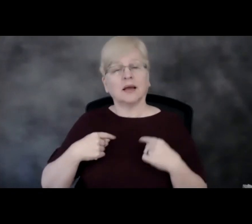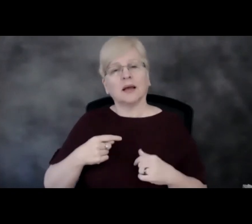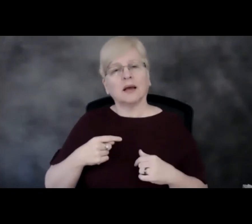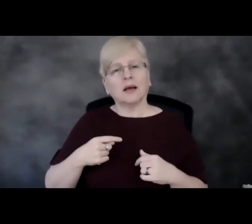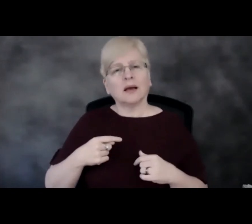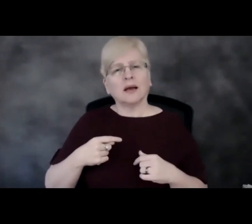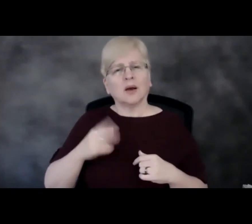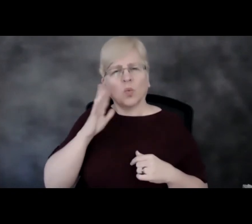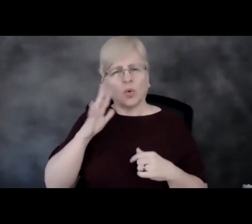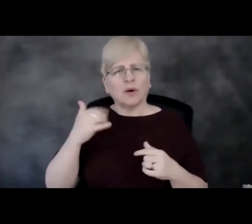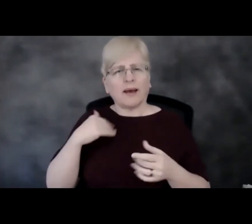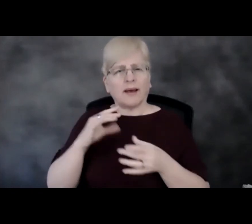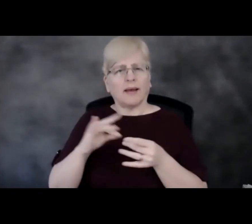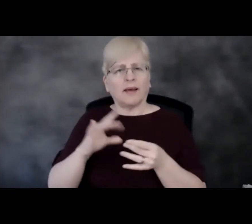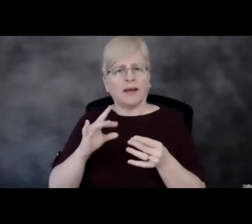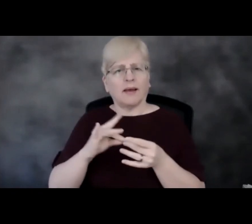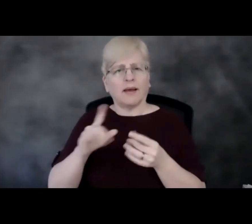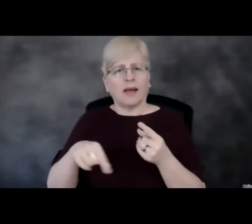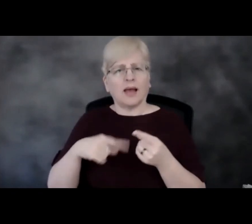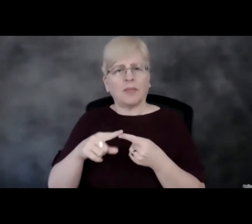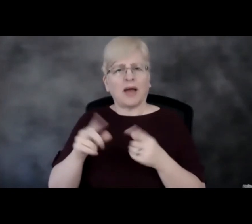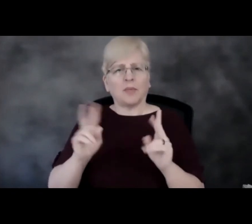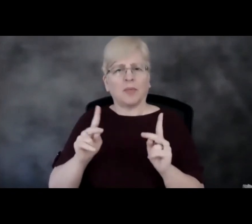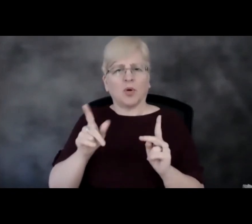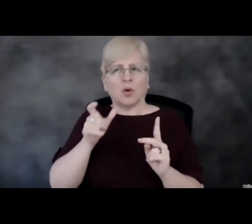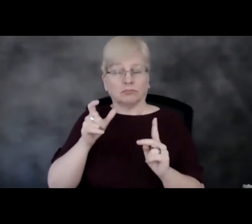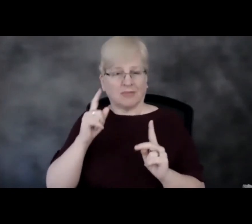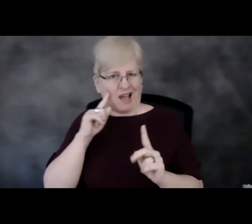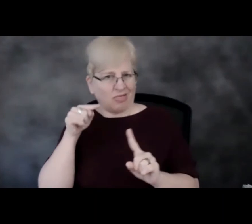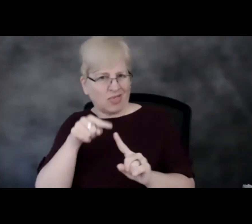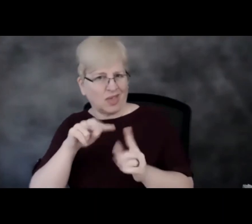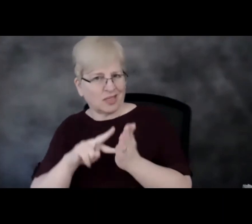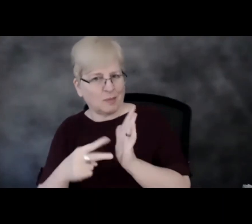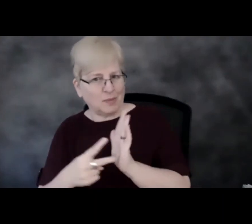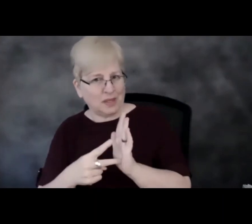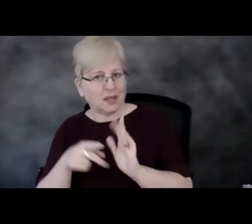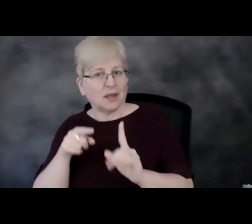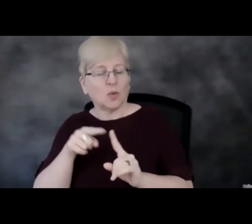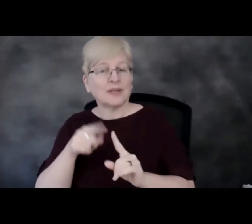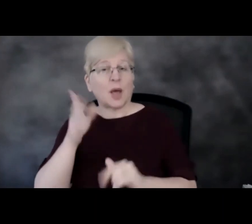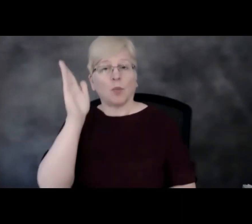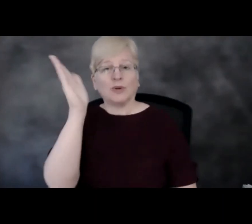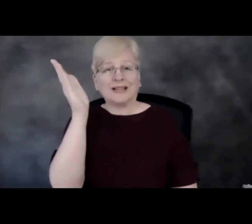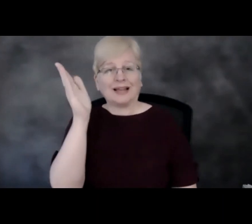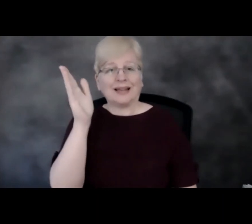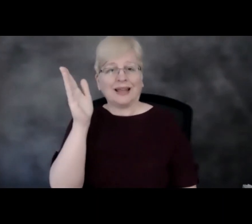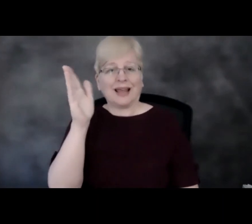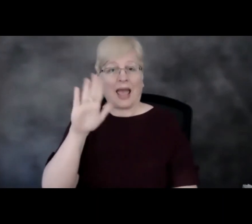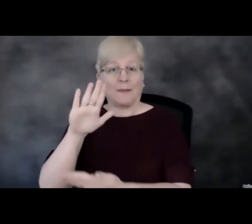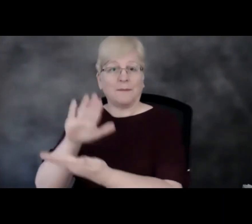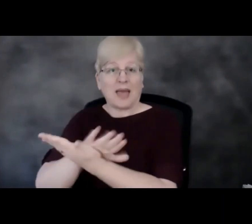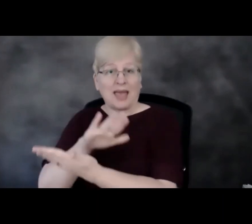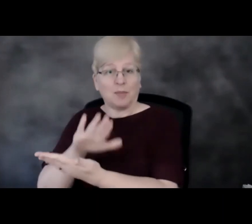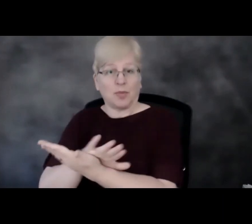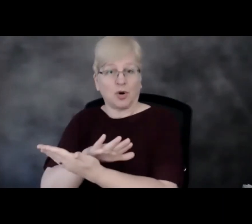17:36:02 those who are, I think the intent was, presenting a paper in a symposia.